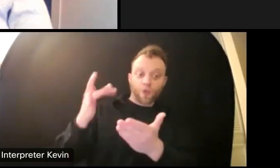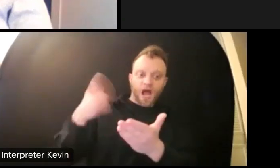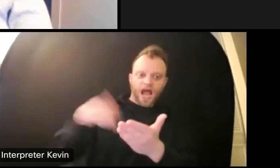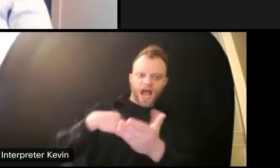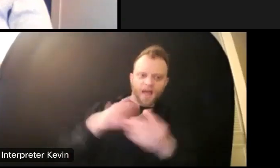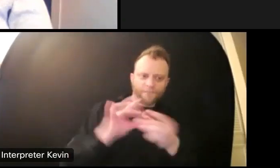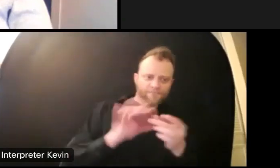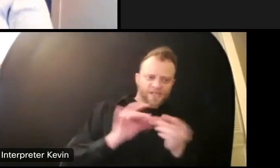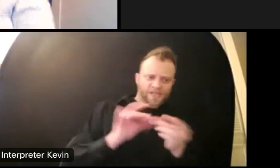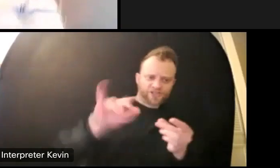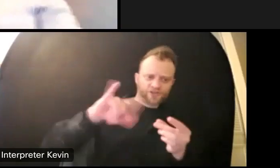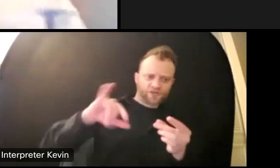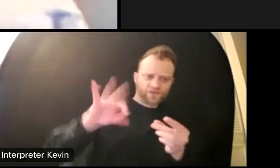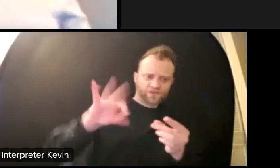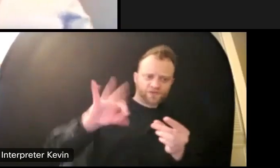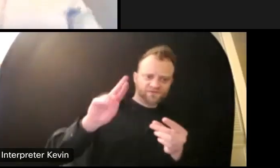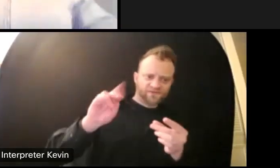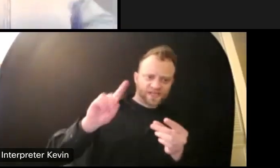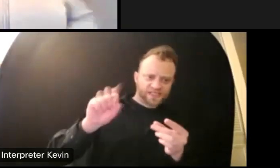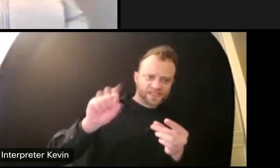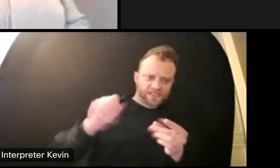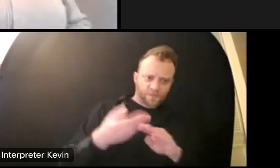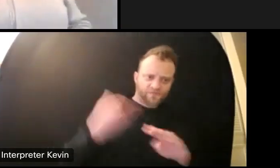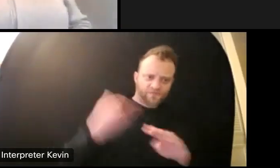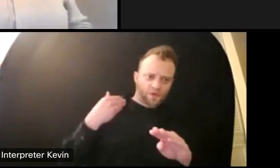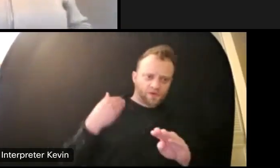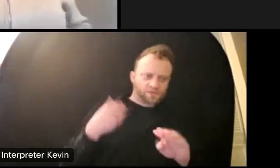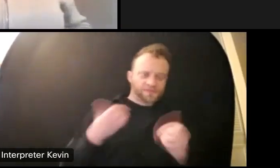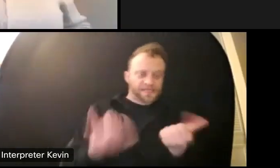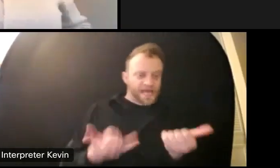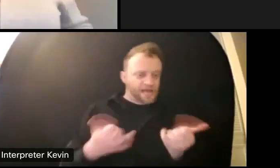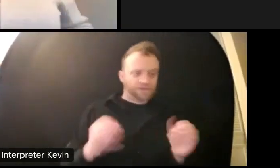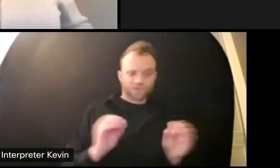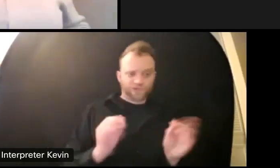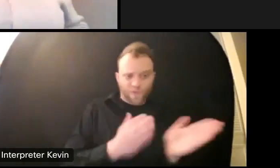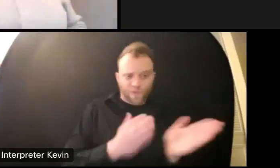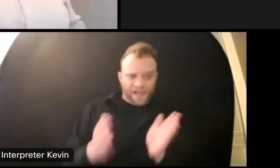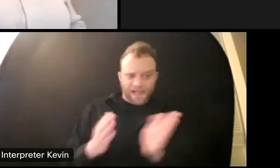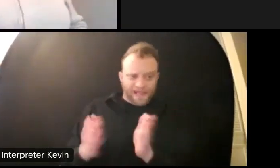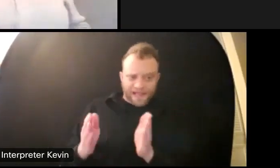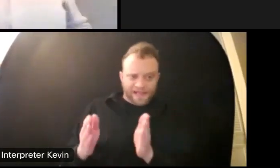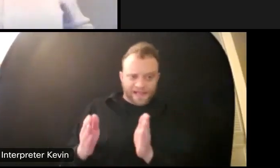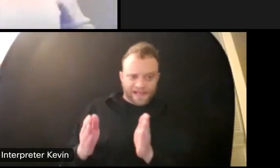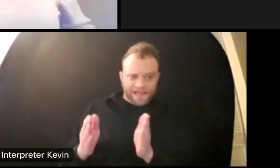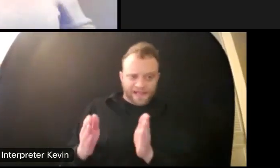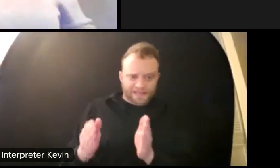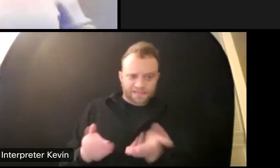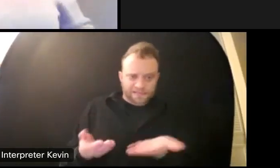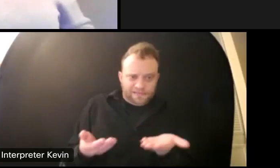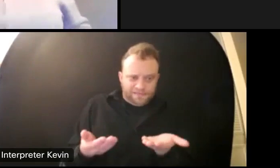have any plan to re-allocate funds that are in an existing ANC's bank account. (Padro)